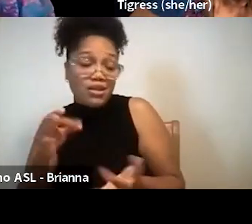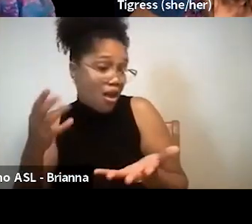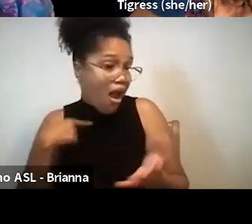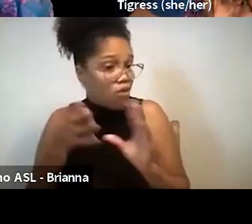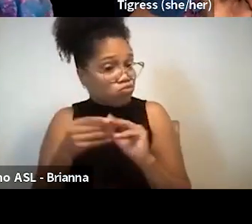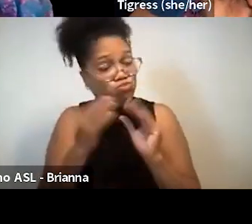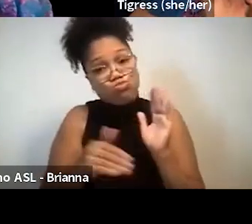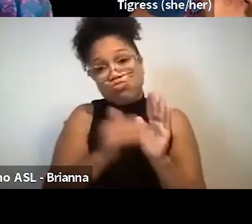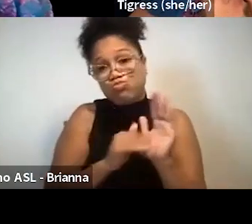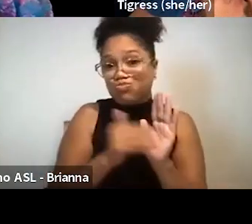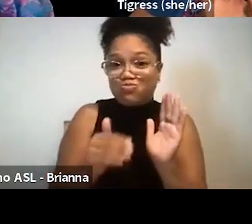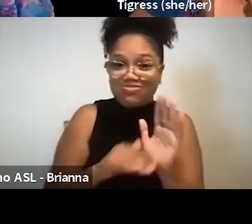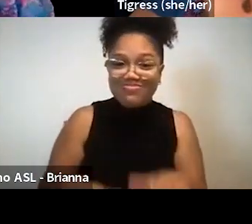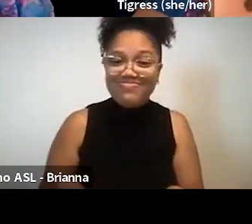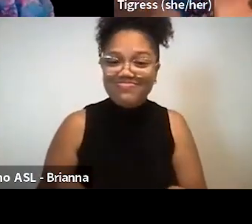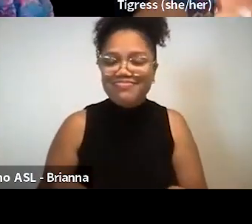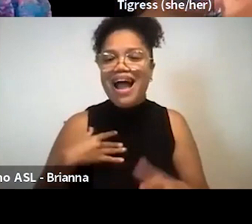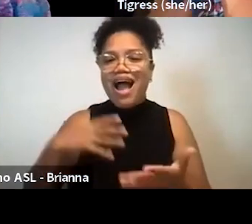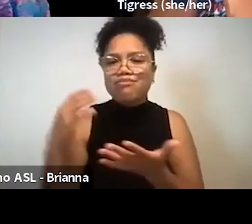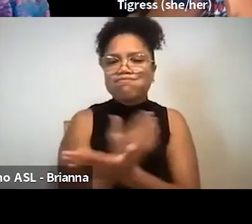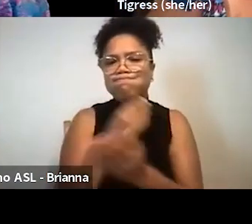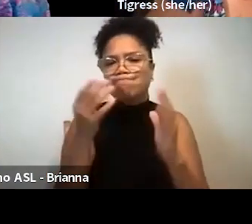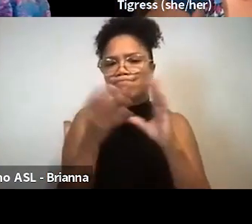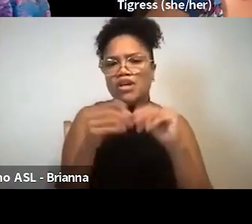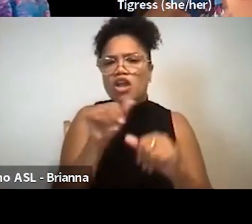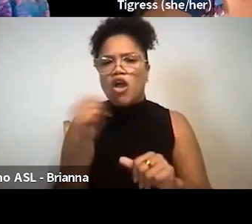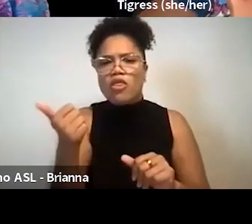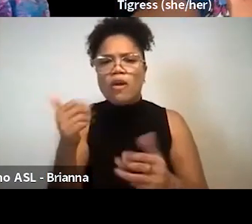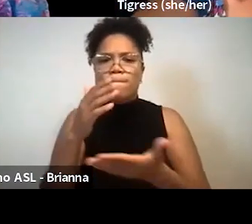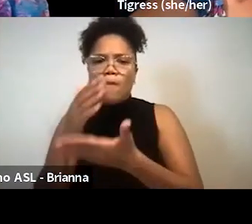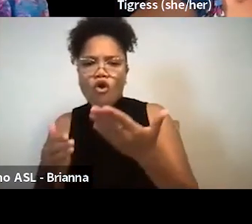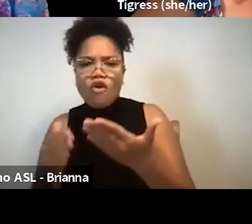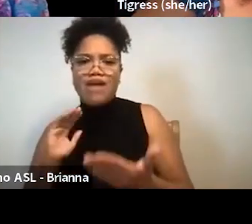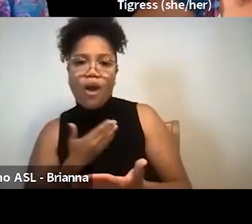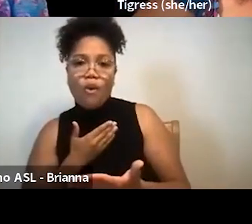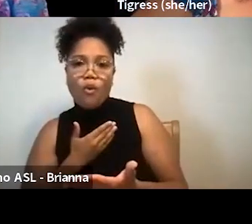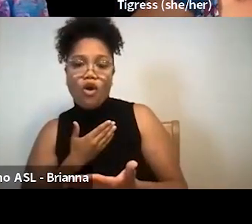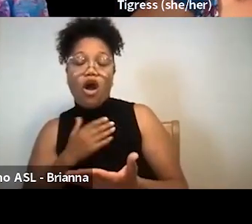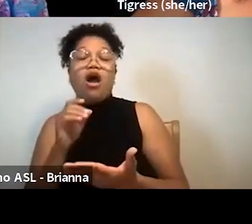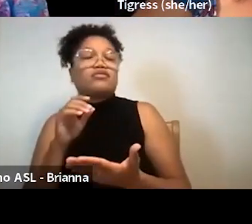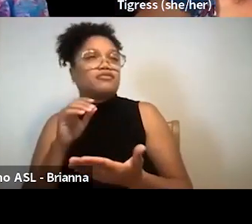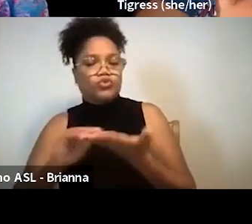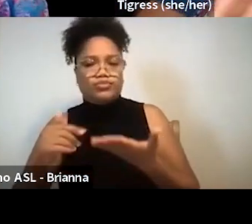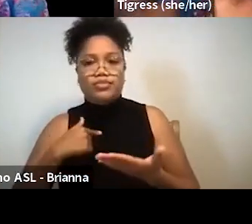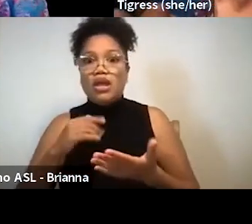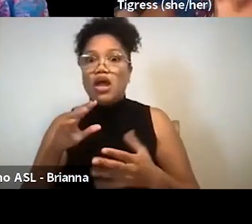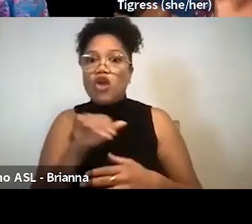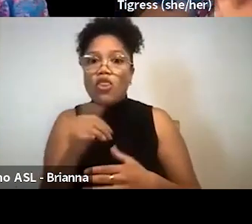I would like to talk about another aspect of the support work that Dove Dove is doing through the Dove allies.